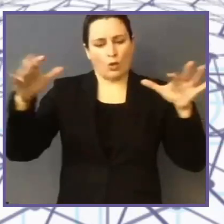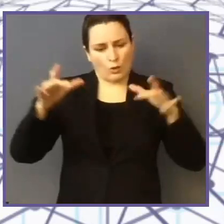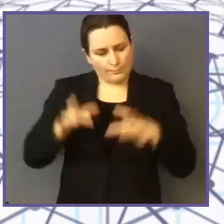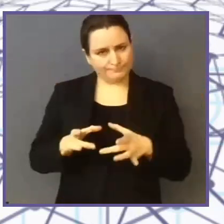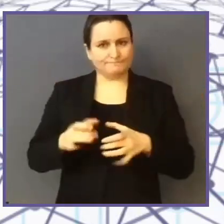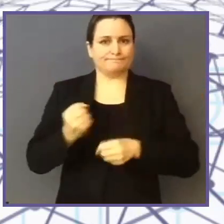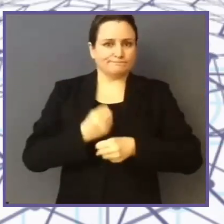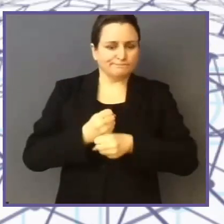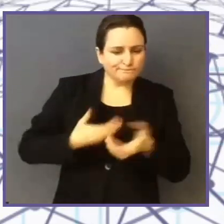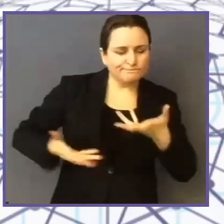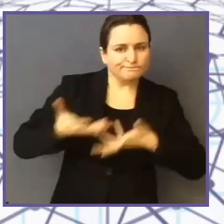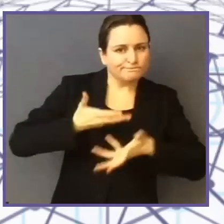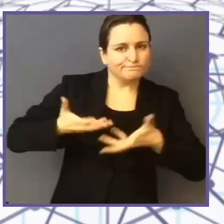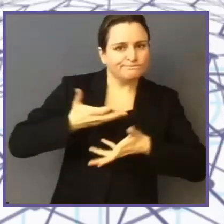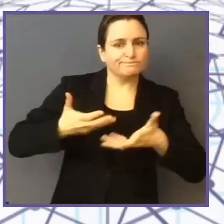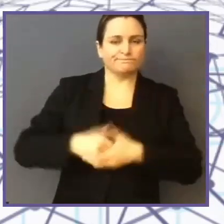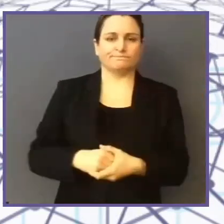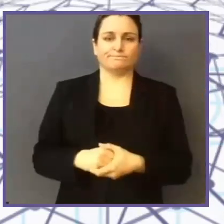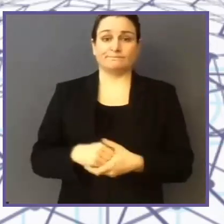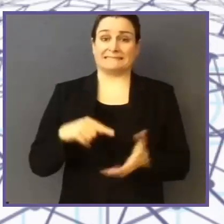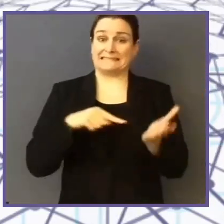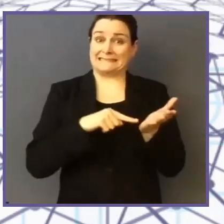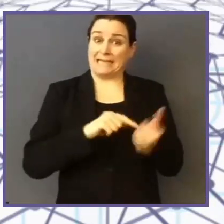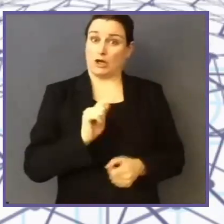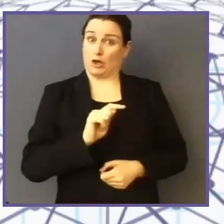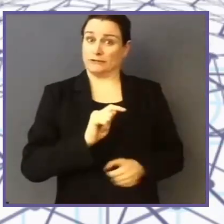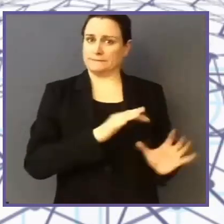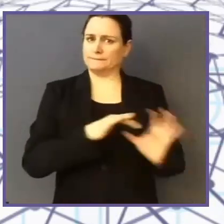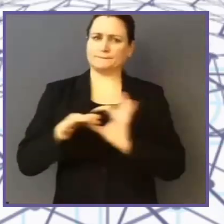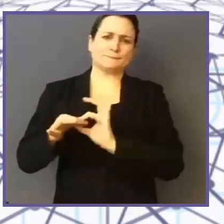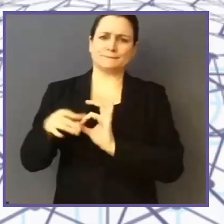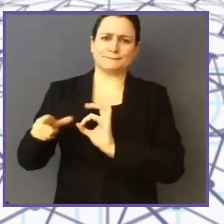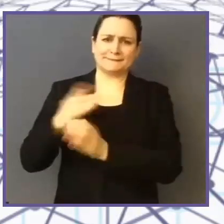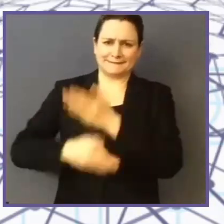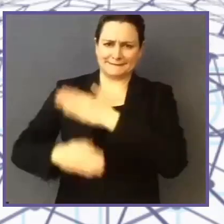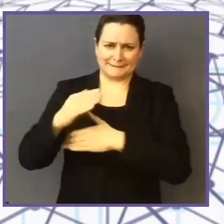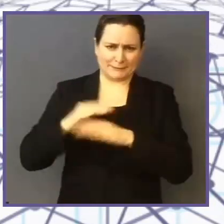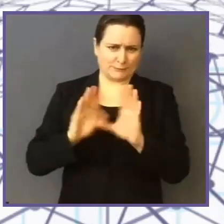Under the Global Disability Summit, which is co hosted by the International Disability